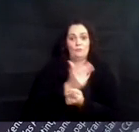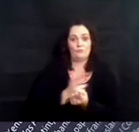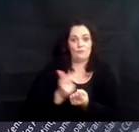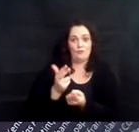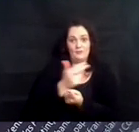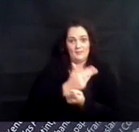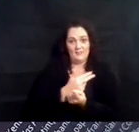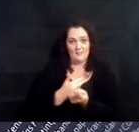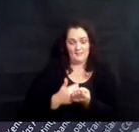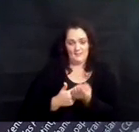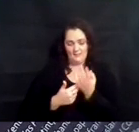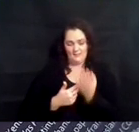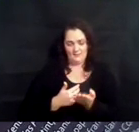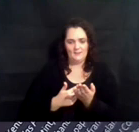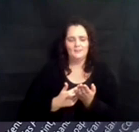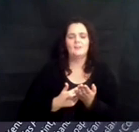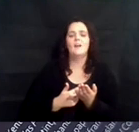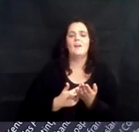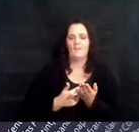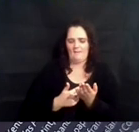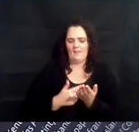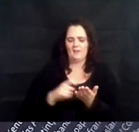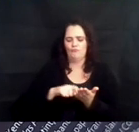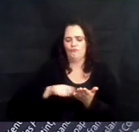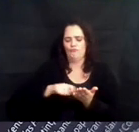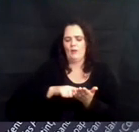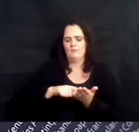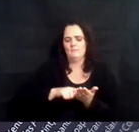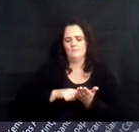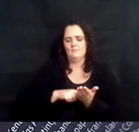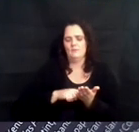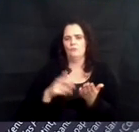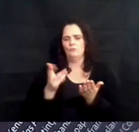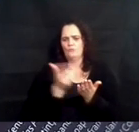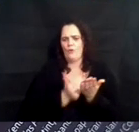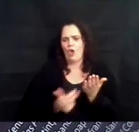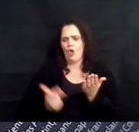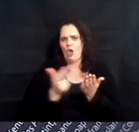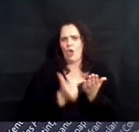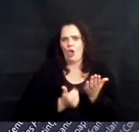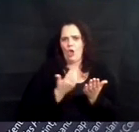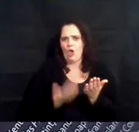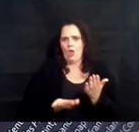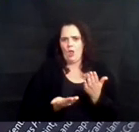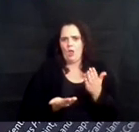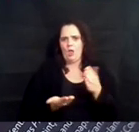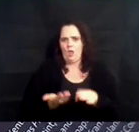erase parts of it and redraw on top of it and erase parts of it and at every stage you take a single frame.